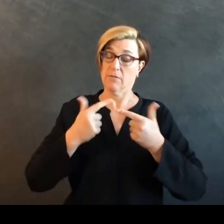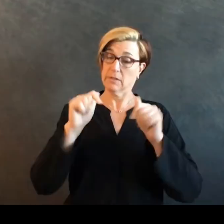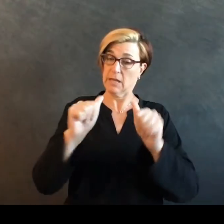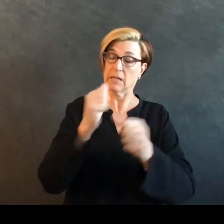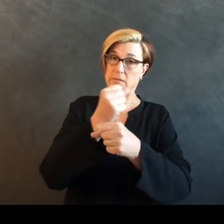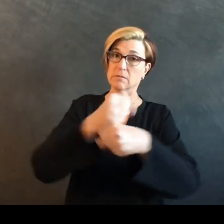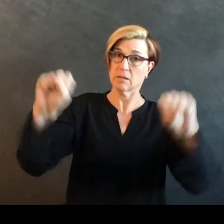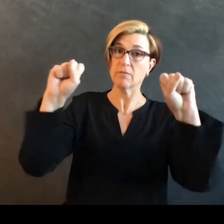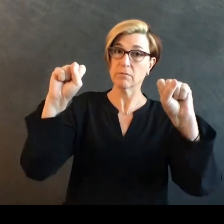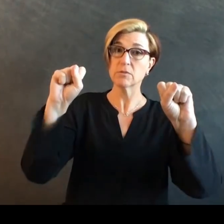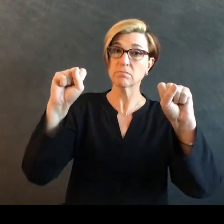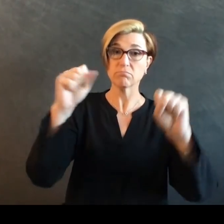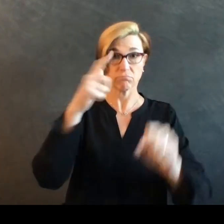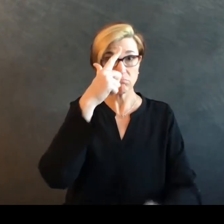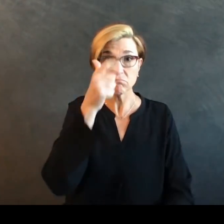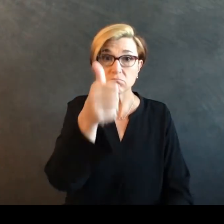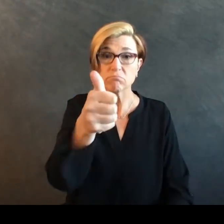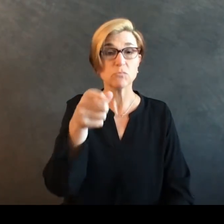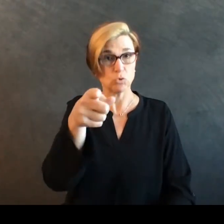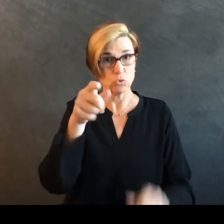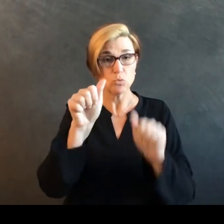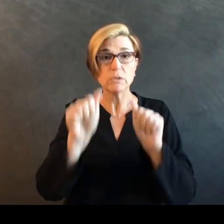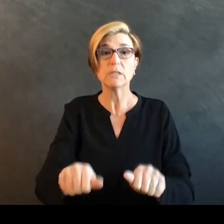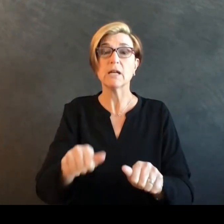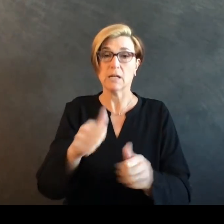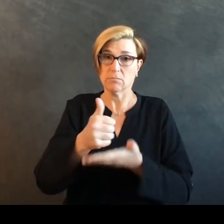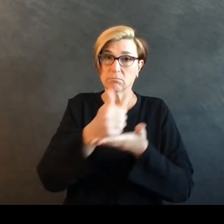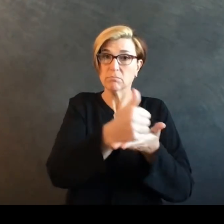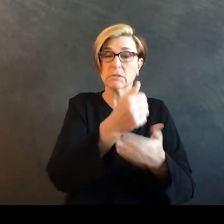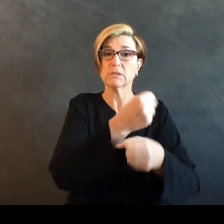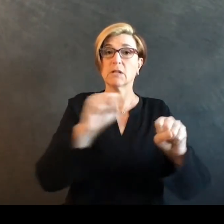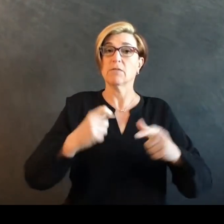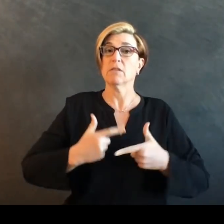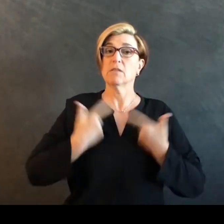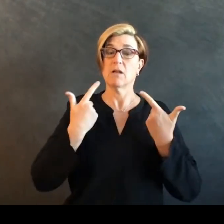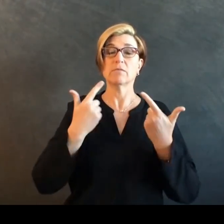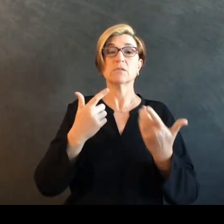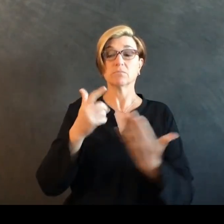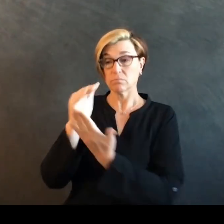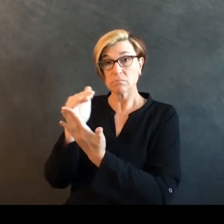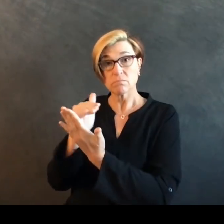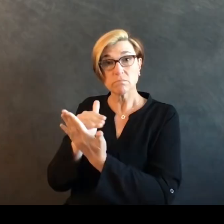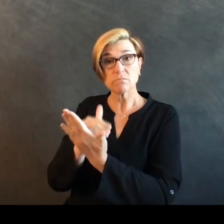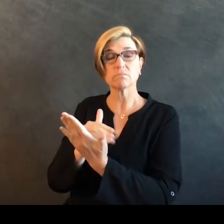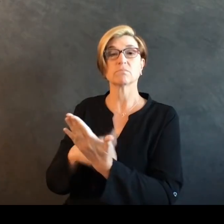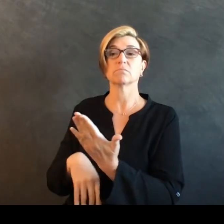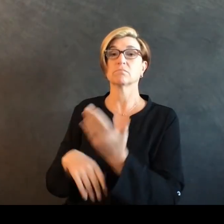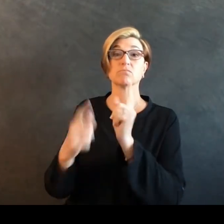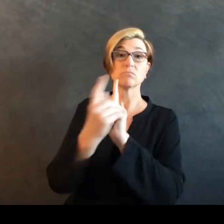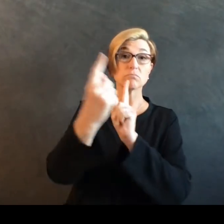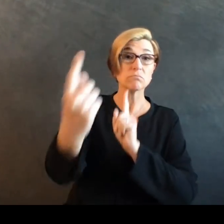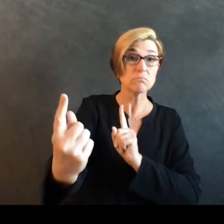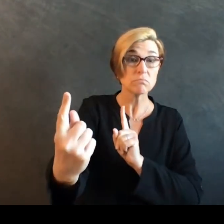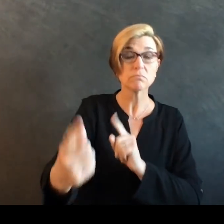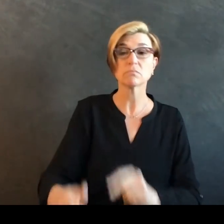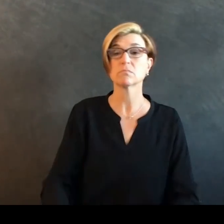maintaining social distance practicing vigorous hygiene and staying at home are